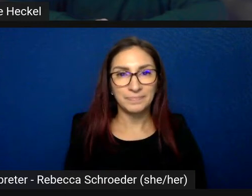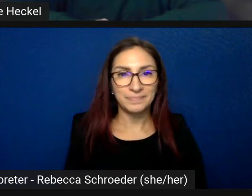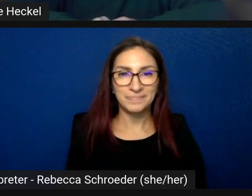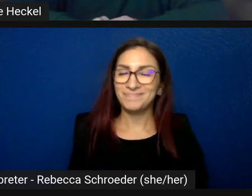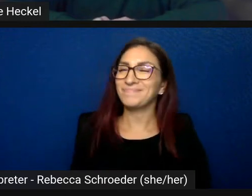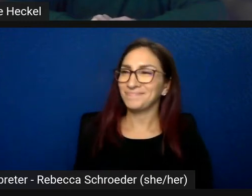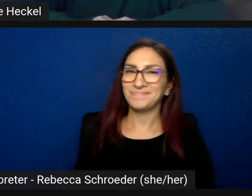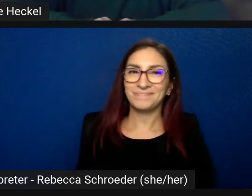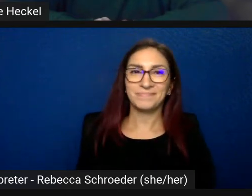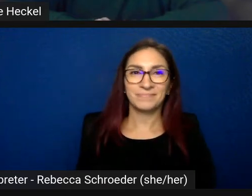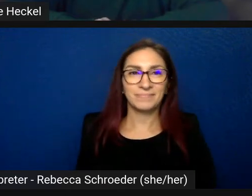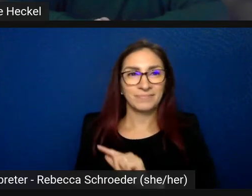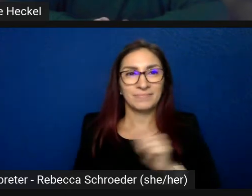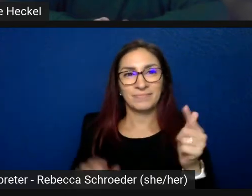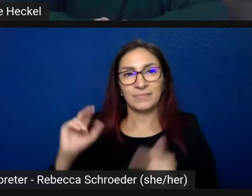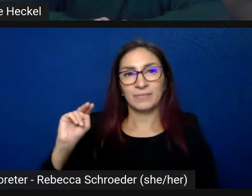I would definitely say that kind of stuff begins